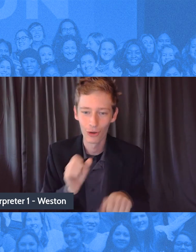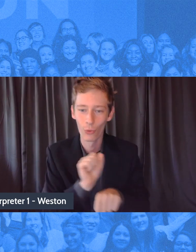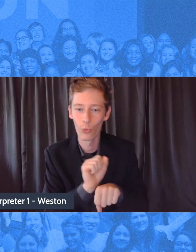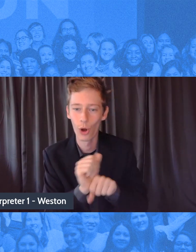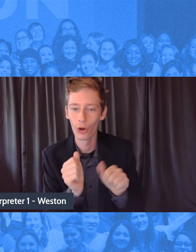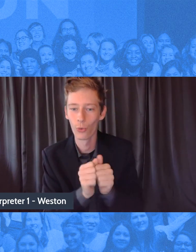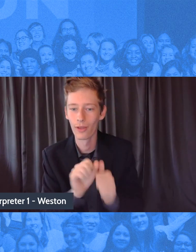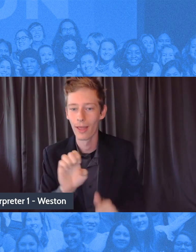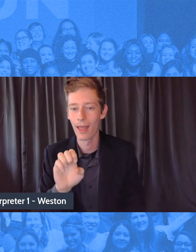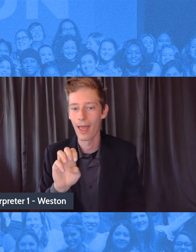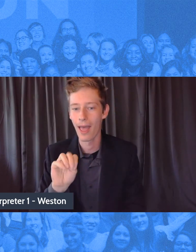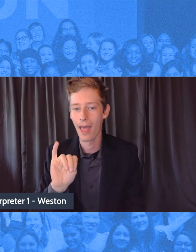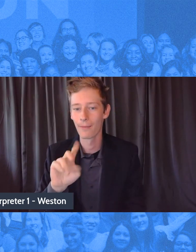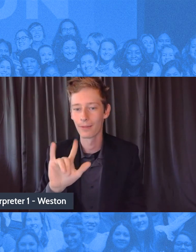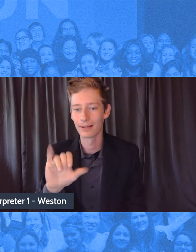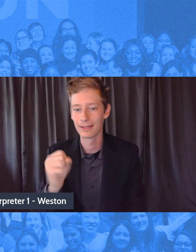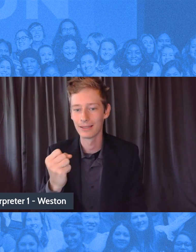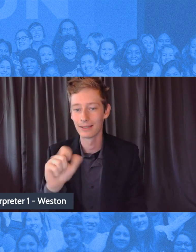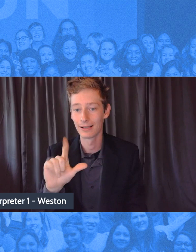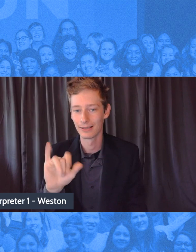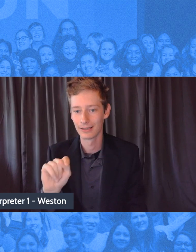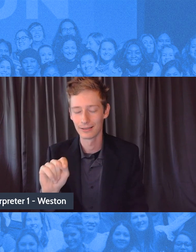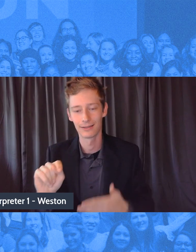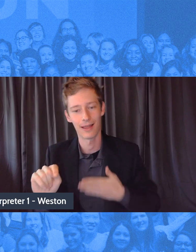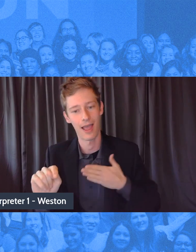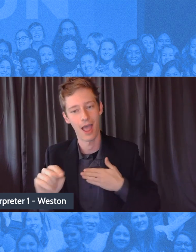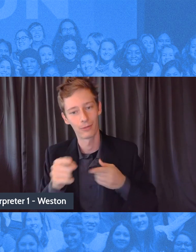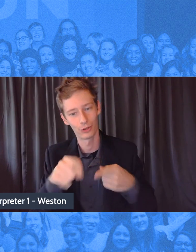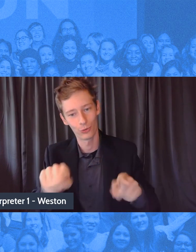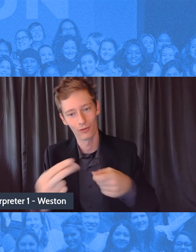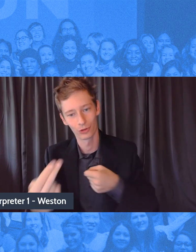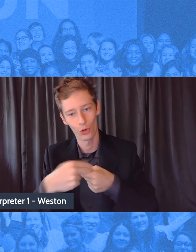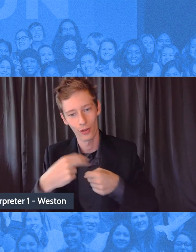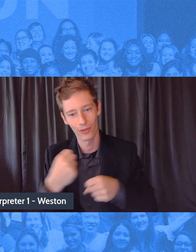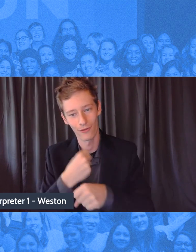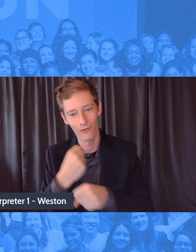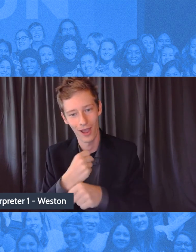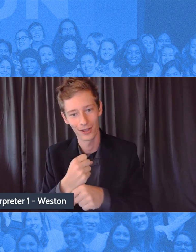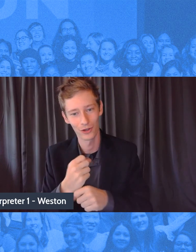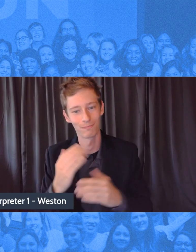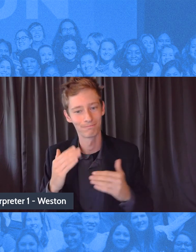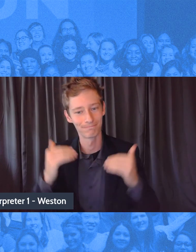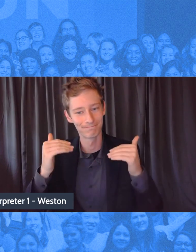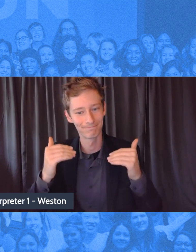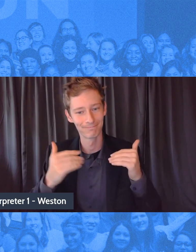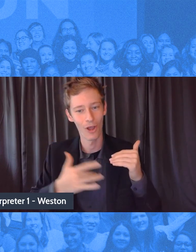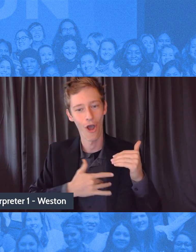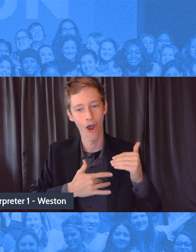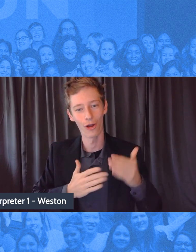and so happy that you're in this fight. So tune up and heart open, thank you so much for being here with us.